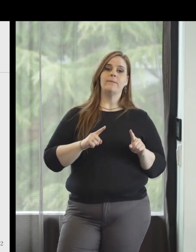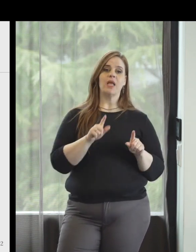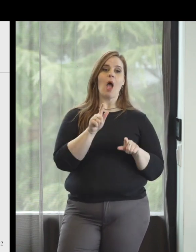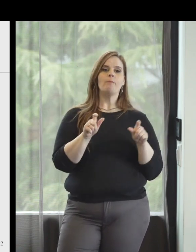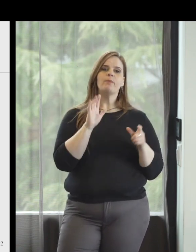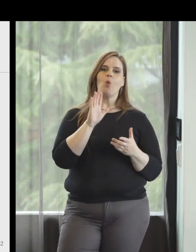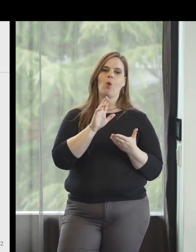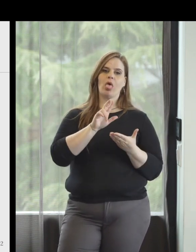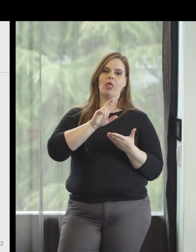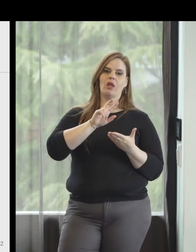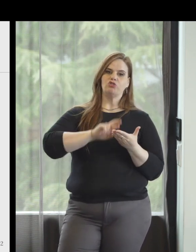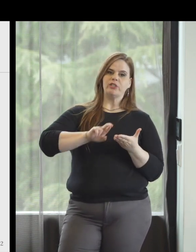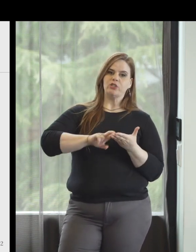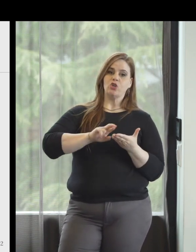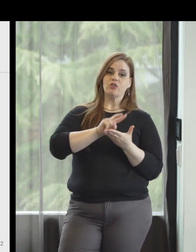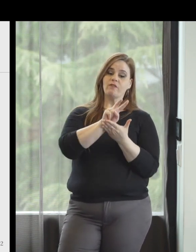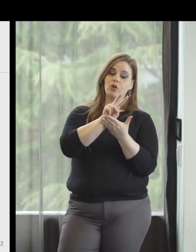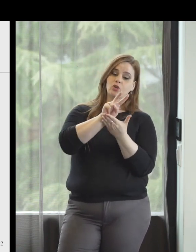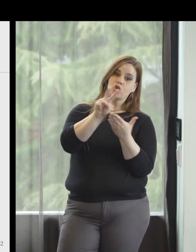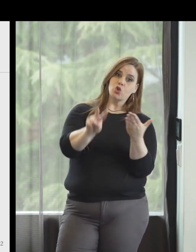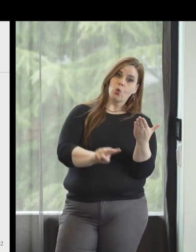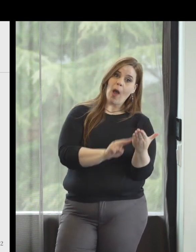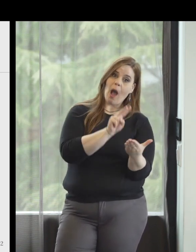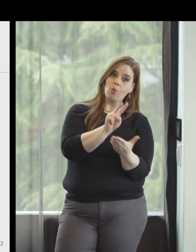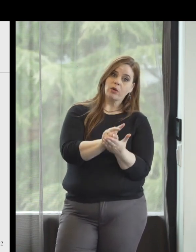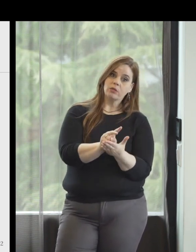research before they face a brand-new environment.